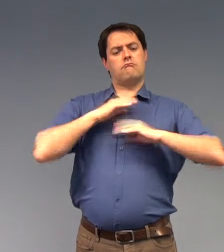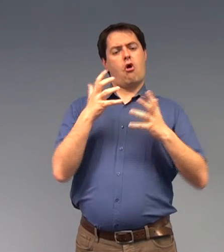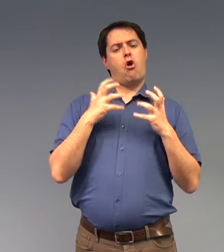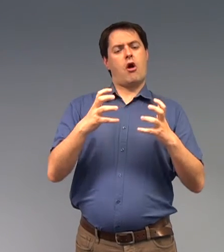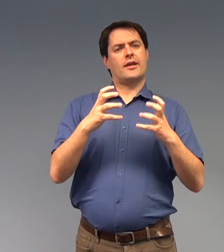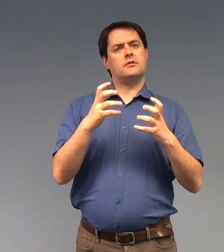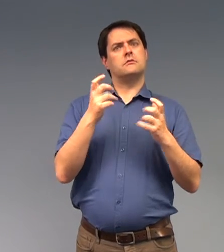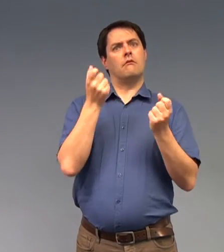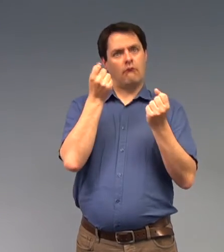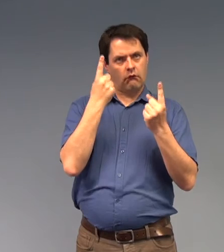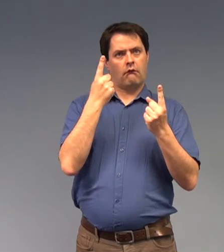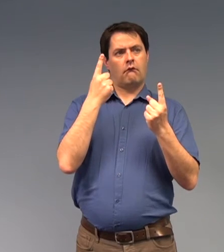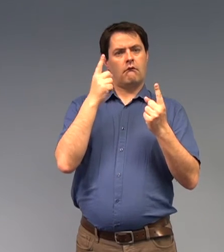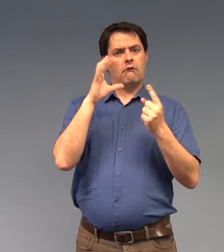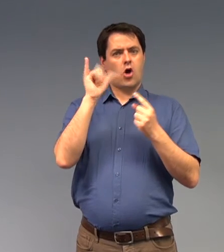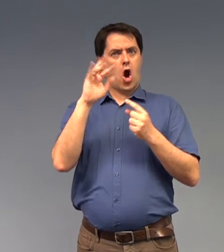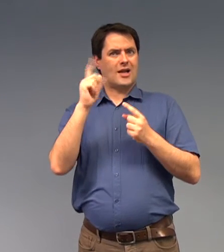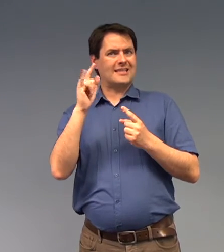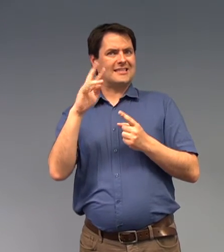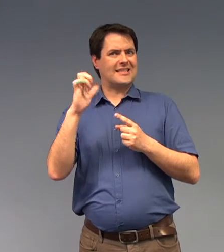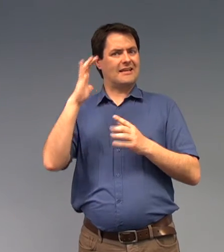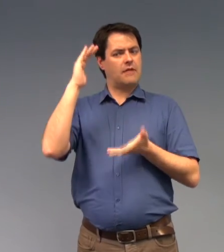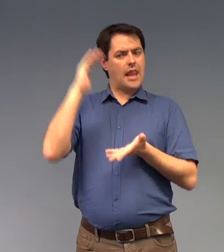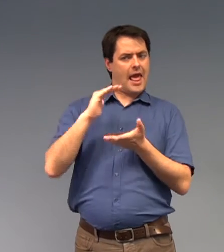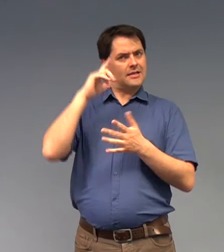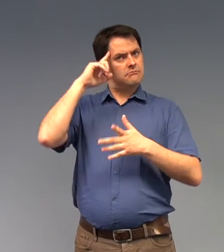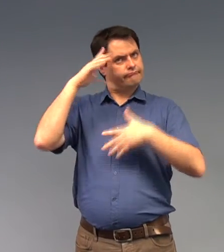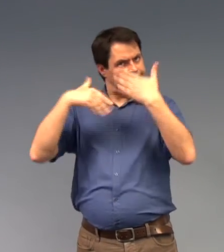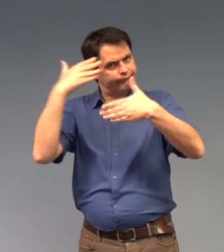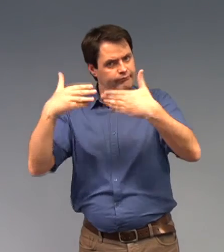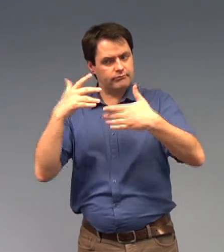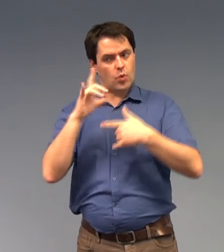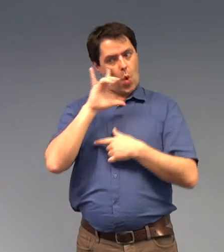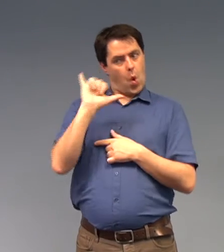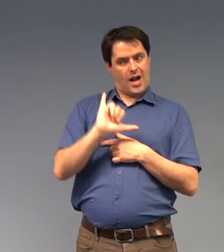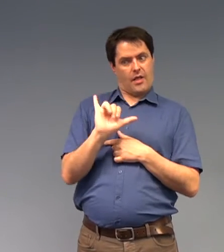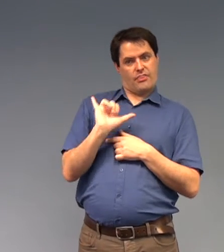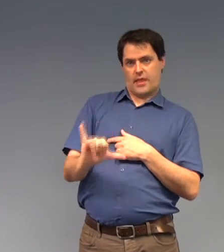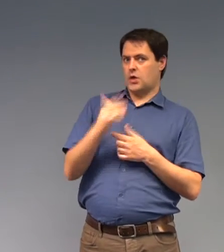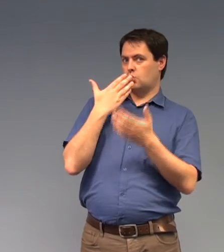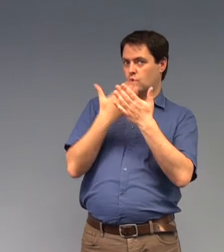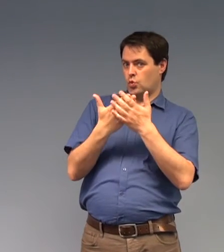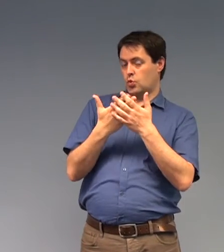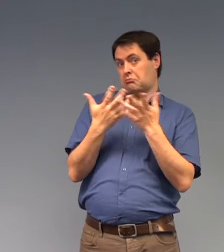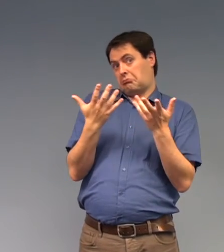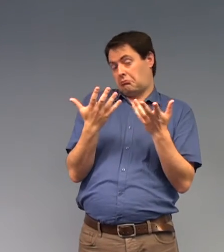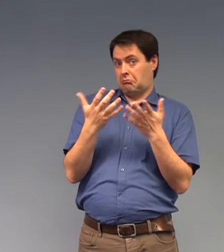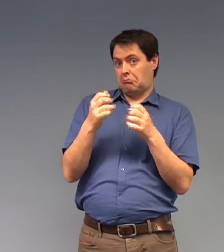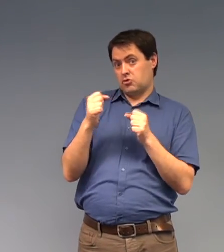even though it was visual incorporation to reduce the cognitive effort of the audience,